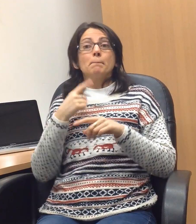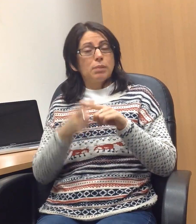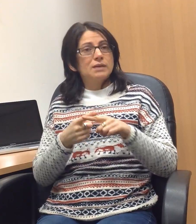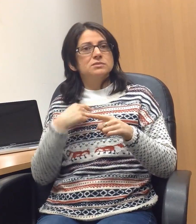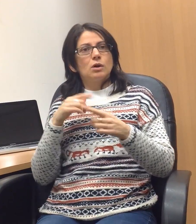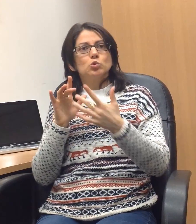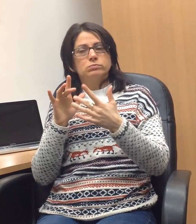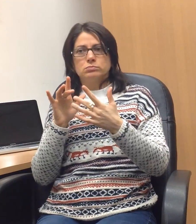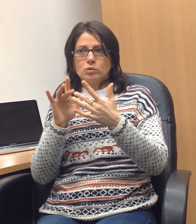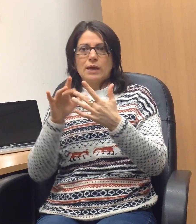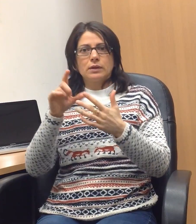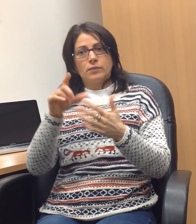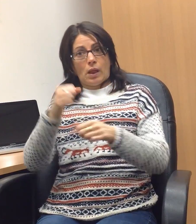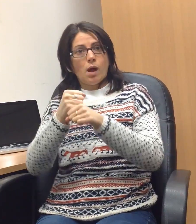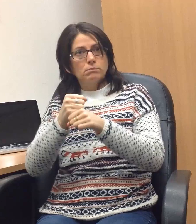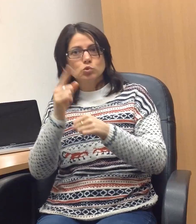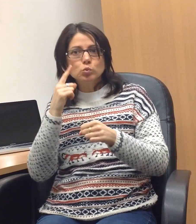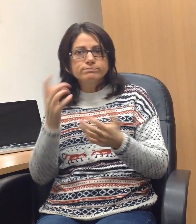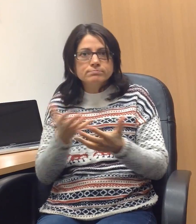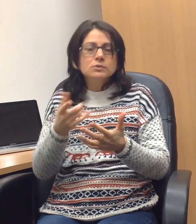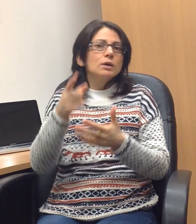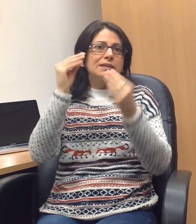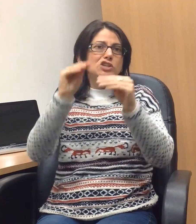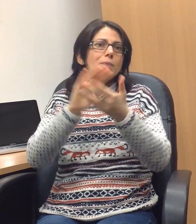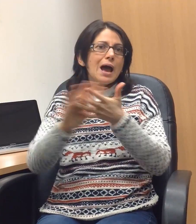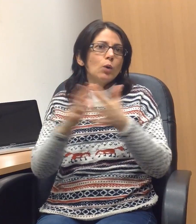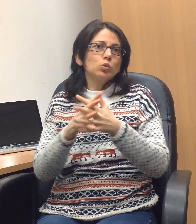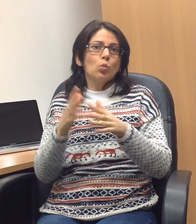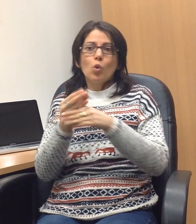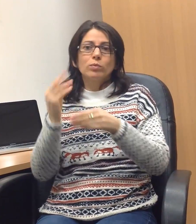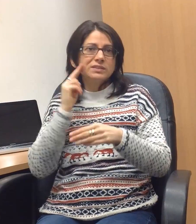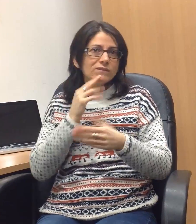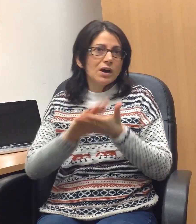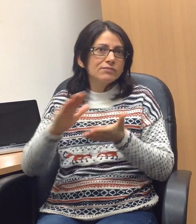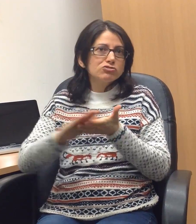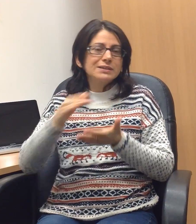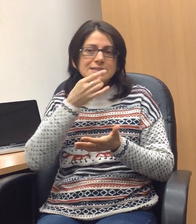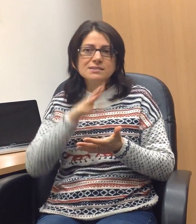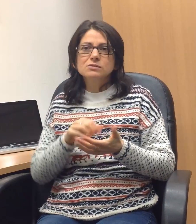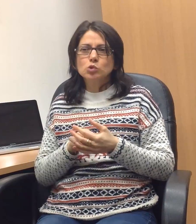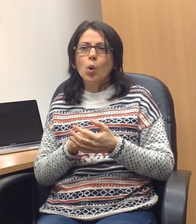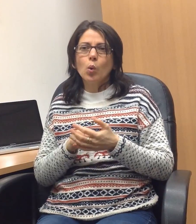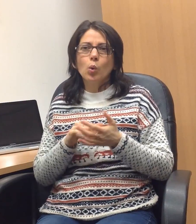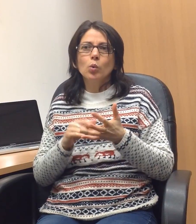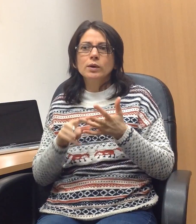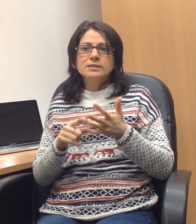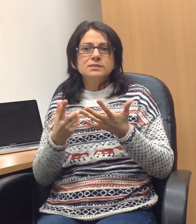We also contact the local club to try to educate them about how to work with deaf and hard of hearing kids.